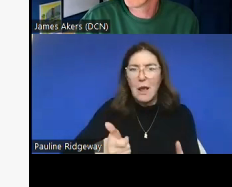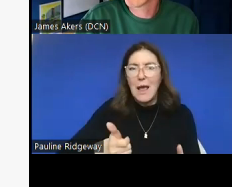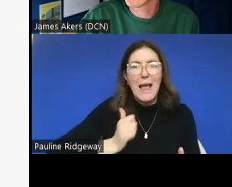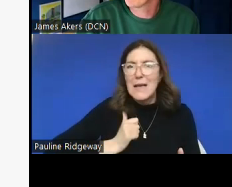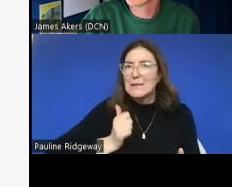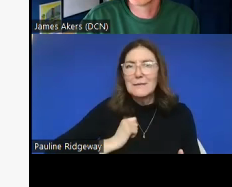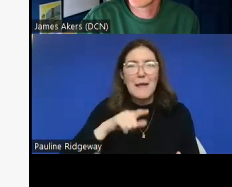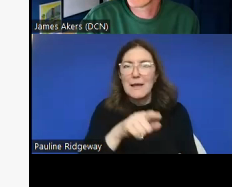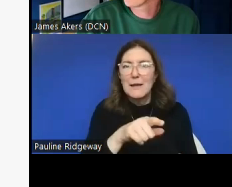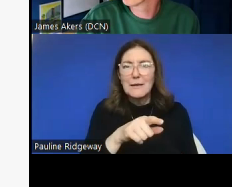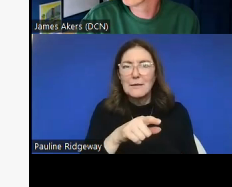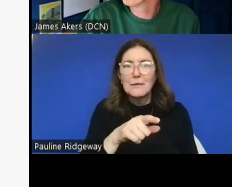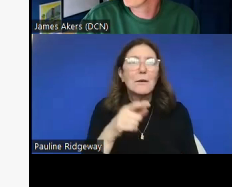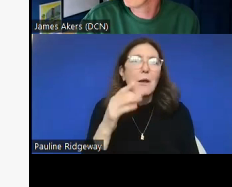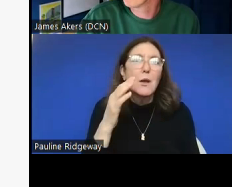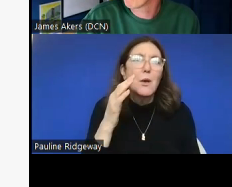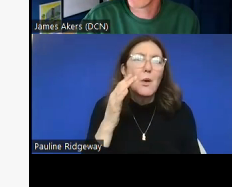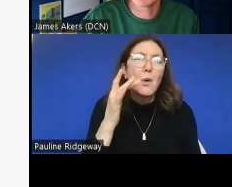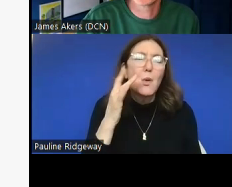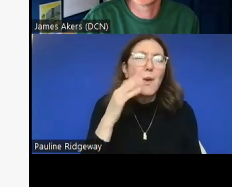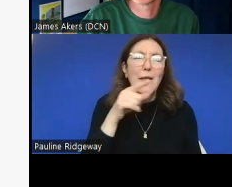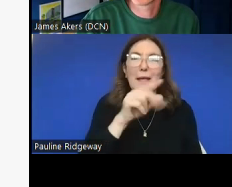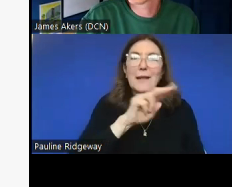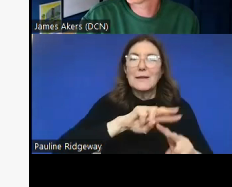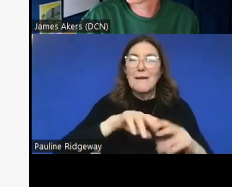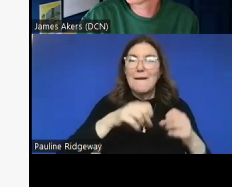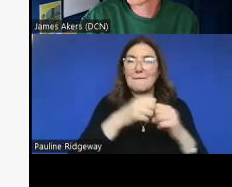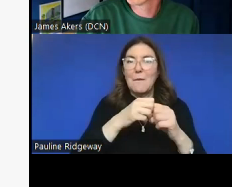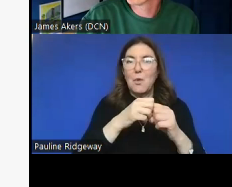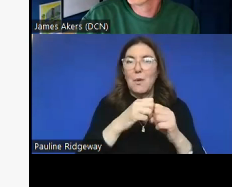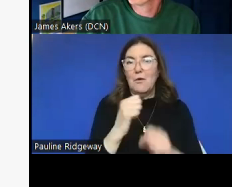Happened in, I think it was in February, we saw this traffic jump up.